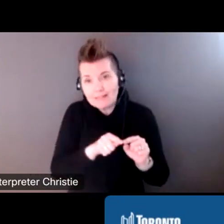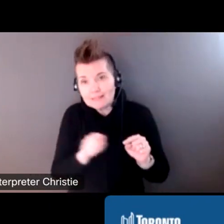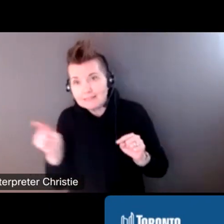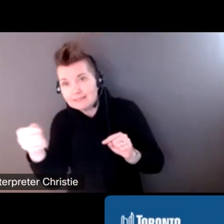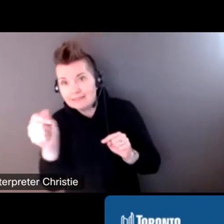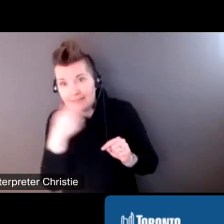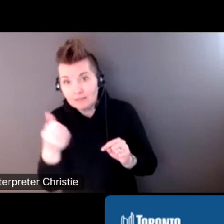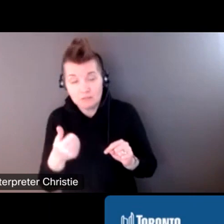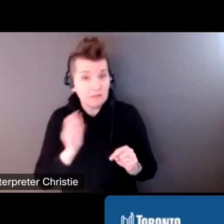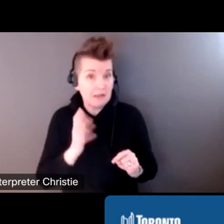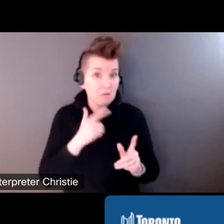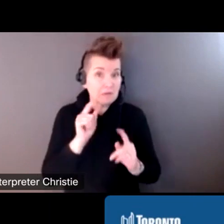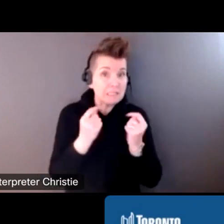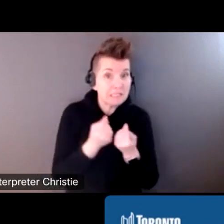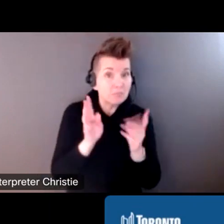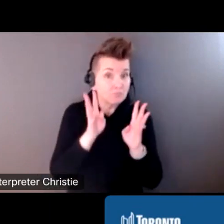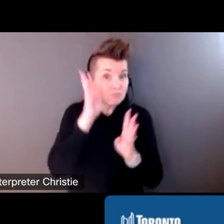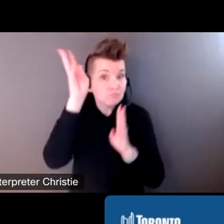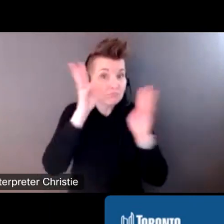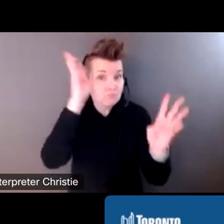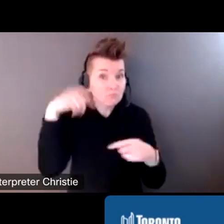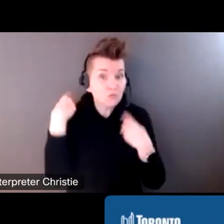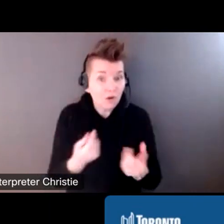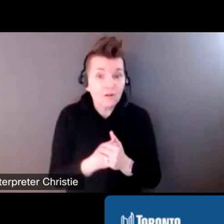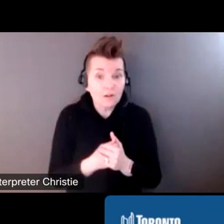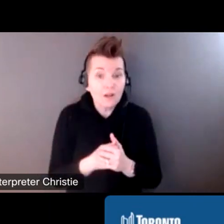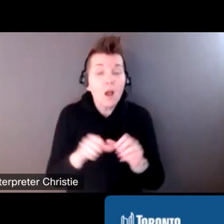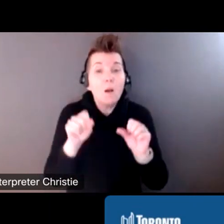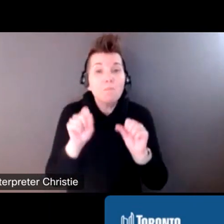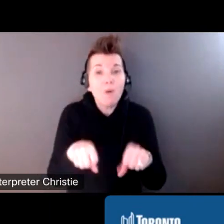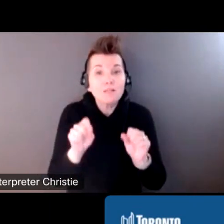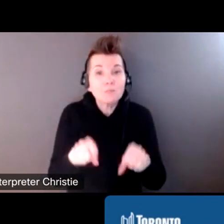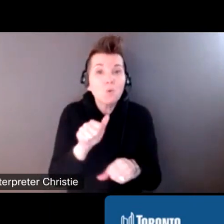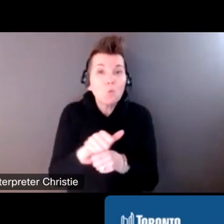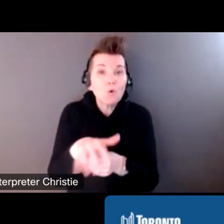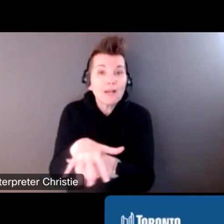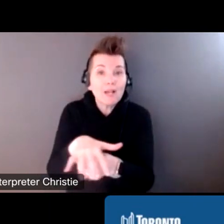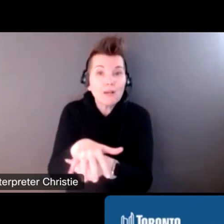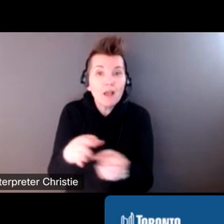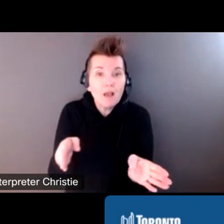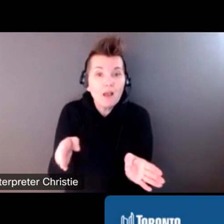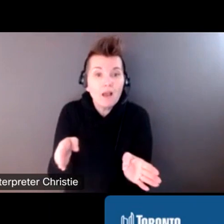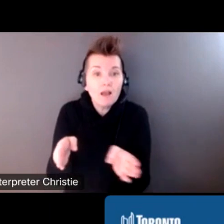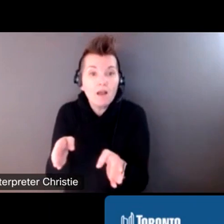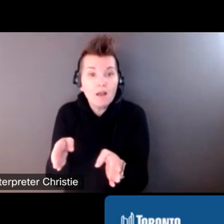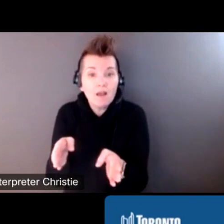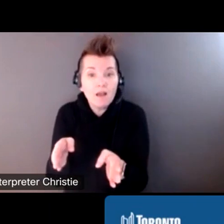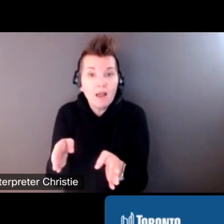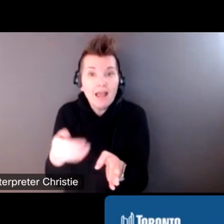The idea of pulling back a portion of the work zone so there could be a green bike box